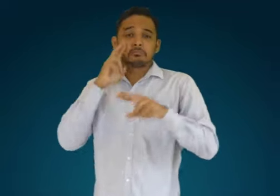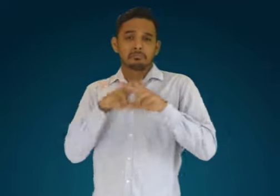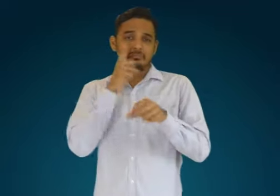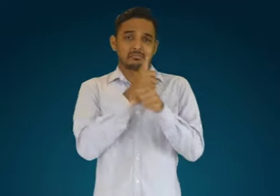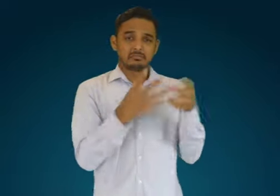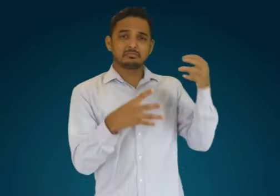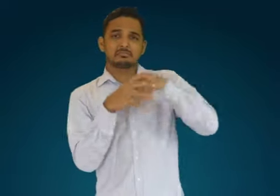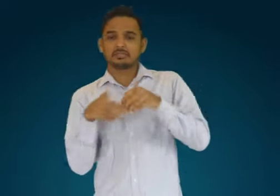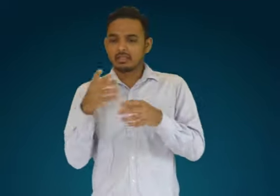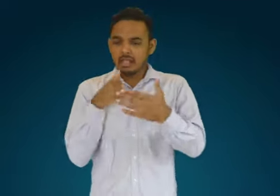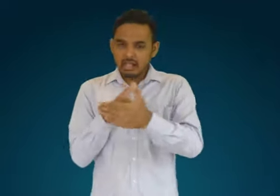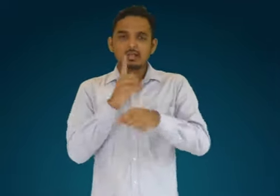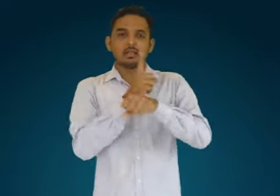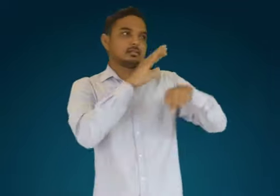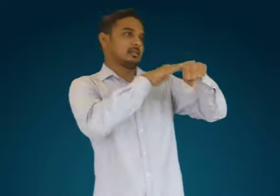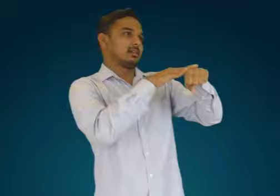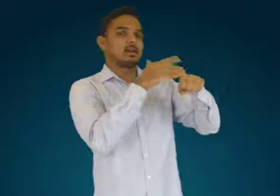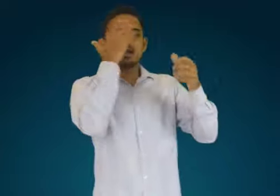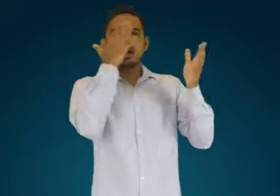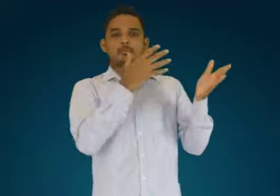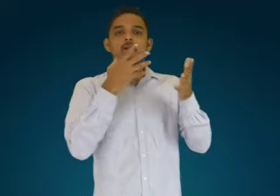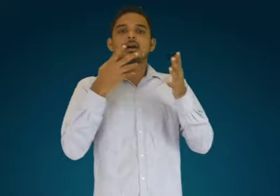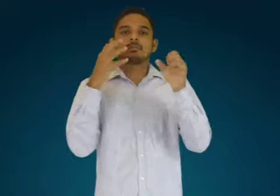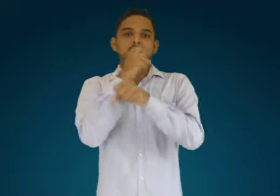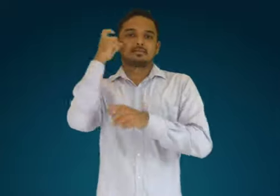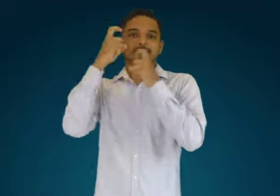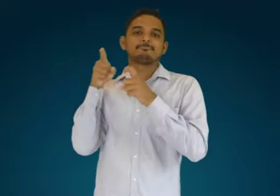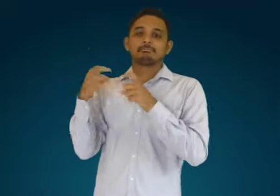with very little supervision they face challenges